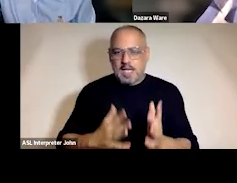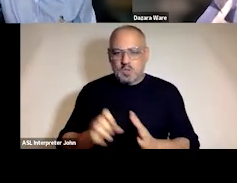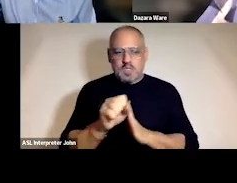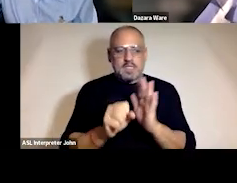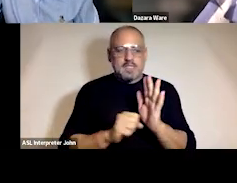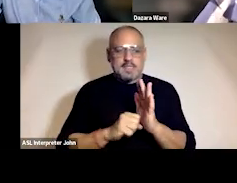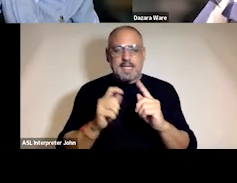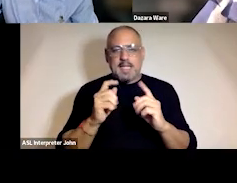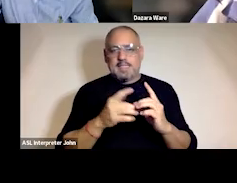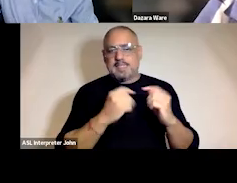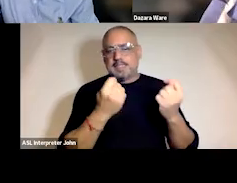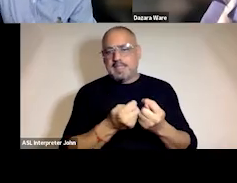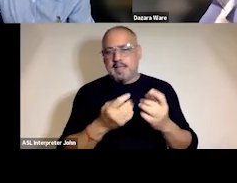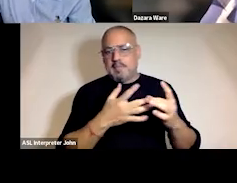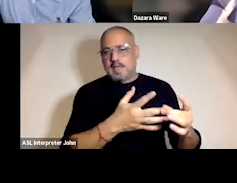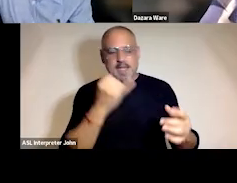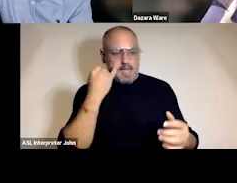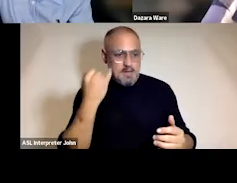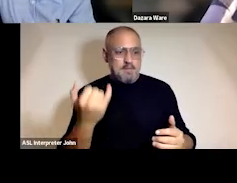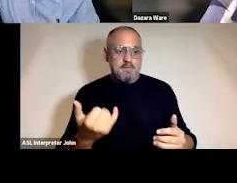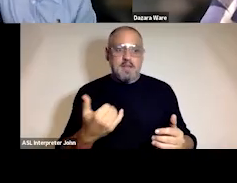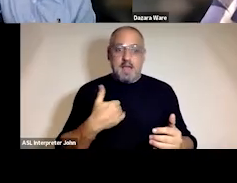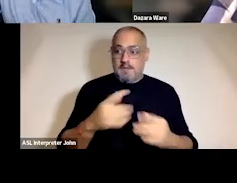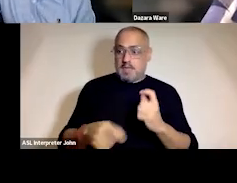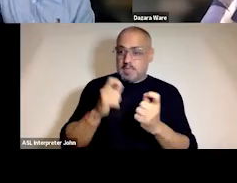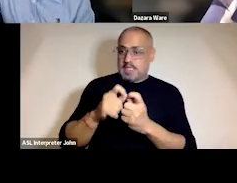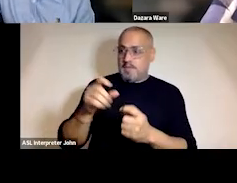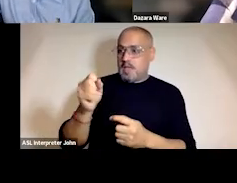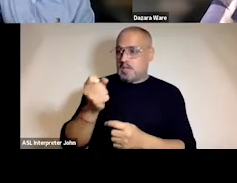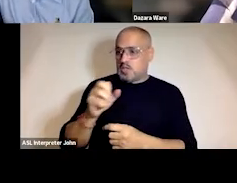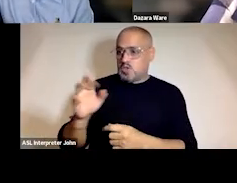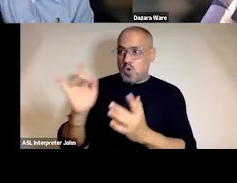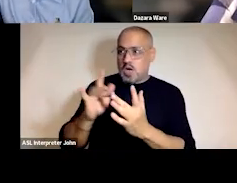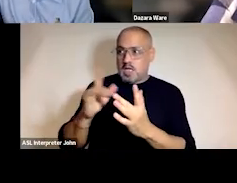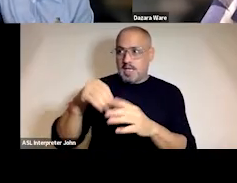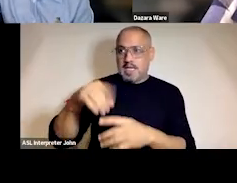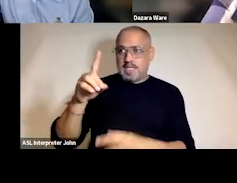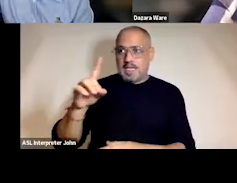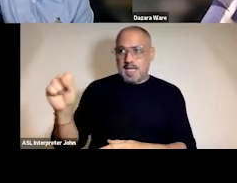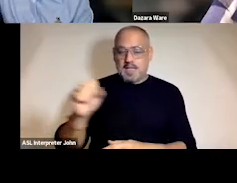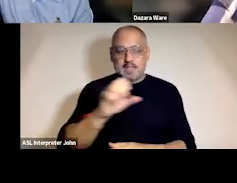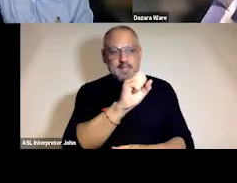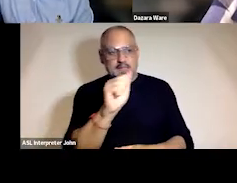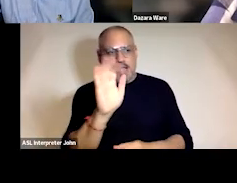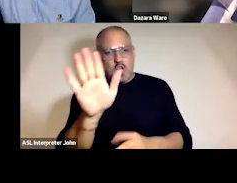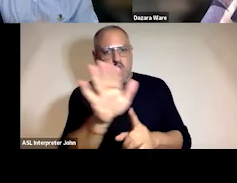to find out if there are specific SOAR contacts within DDS and SSA in your state.